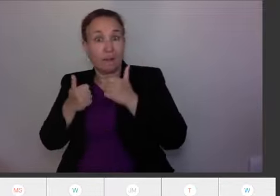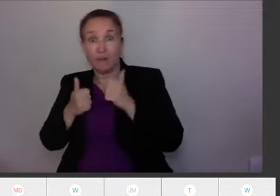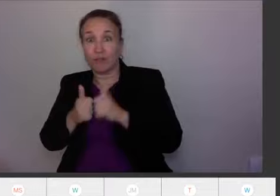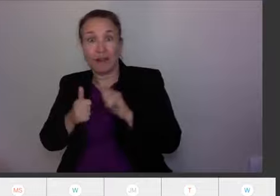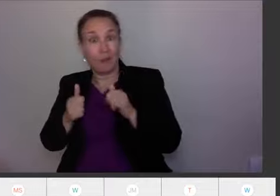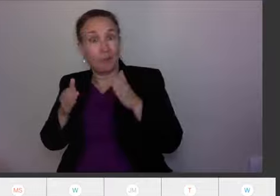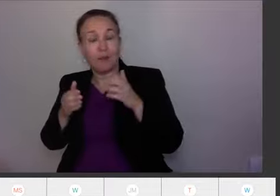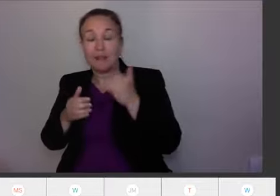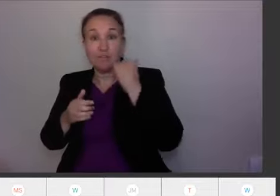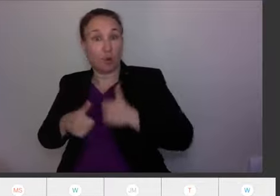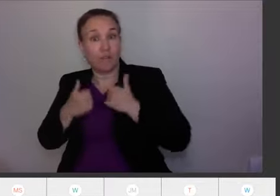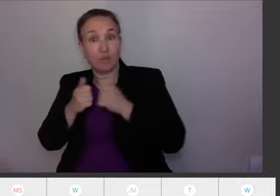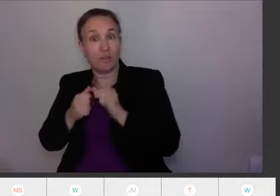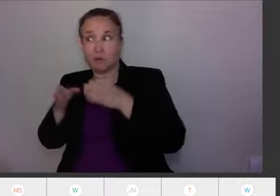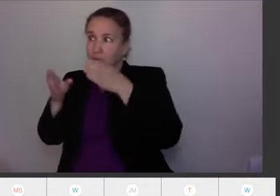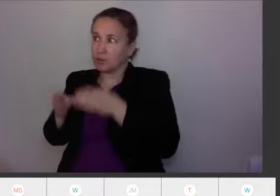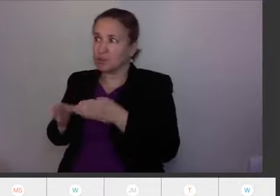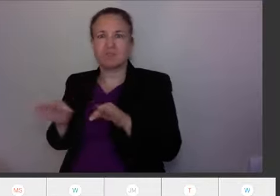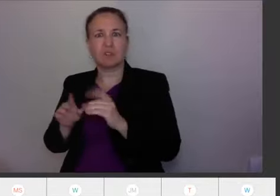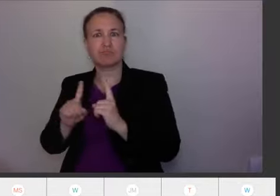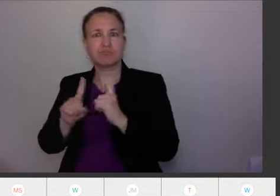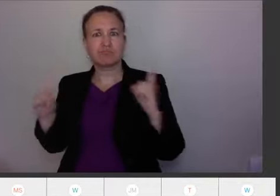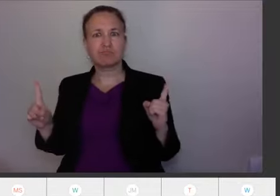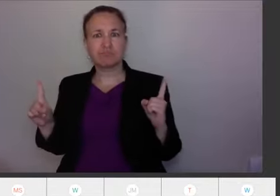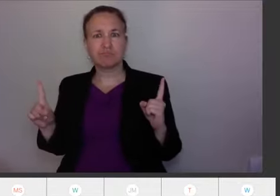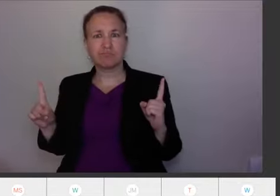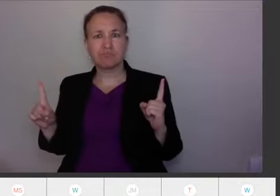an attendee could be infectious and unaware